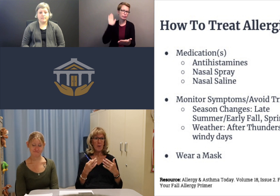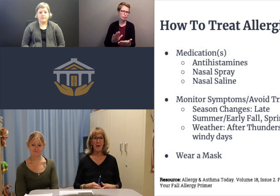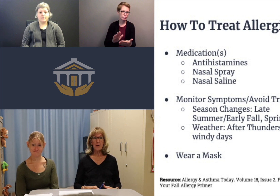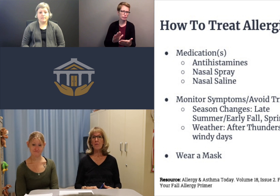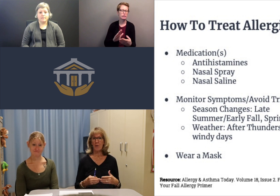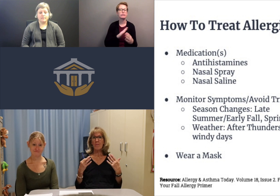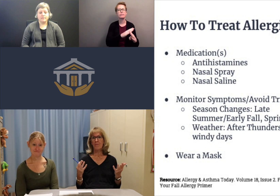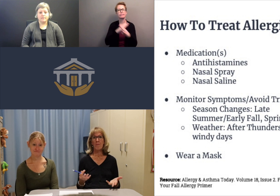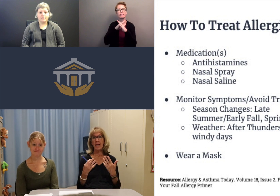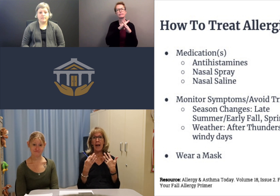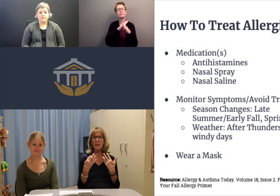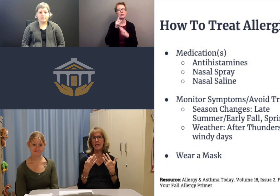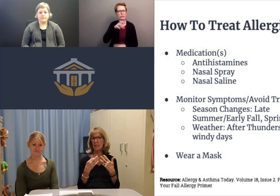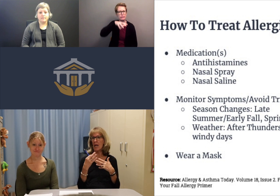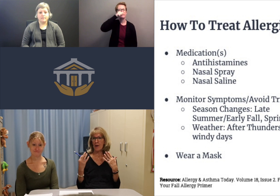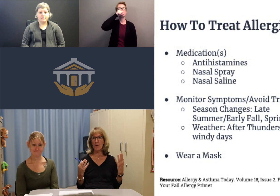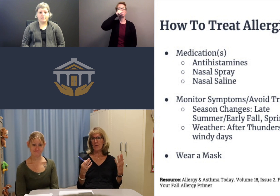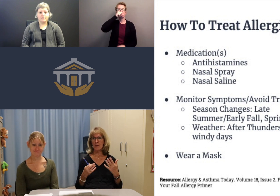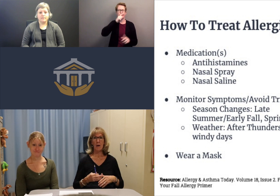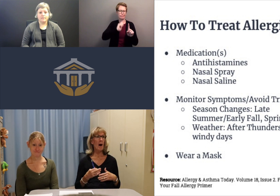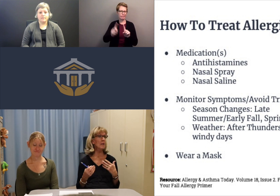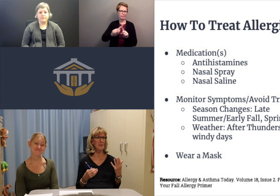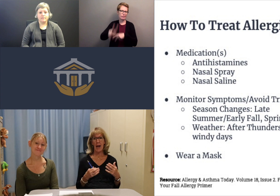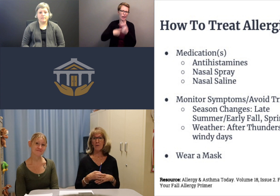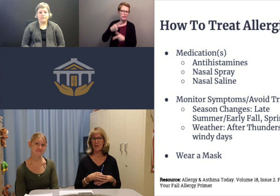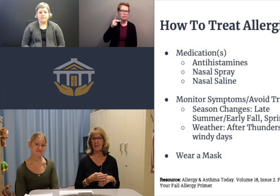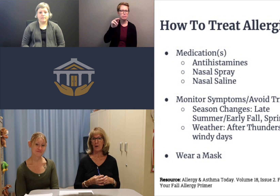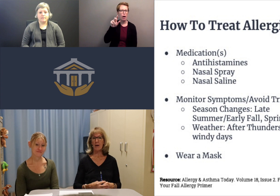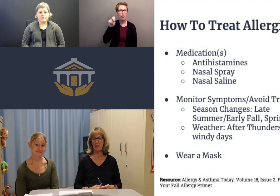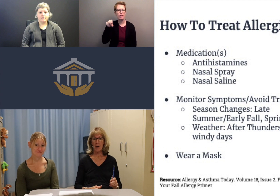prevent you from inhaling a lot of those pollen and allergies that are outside.